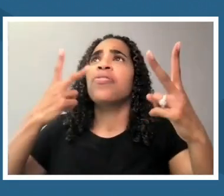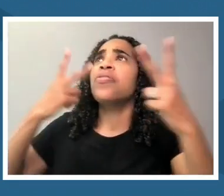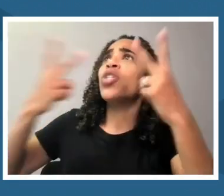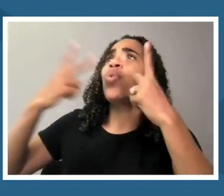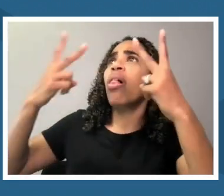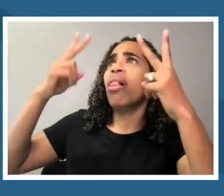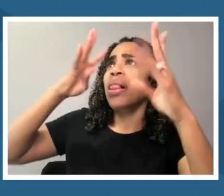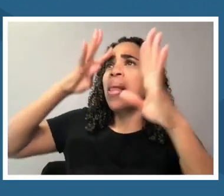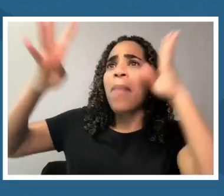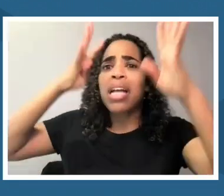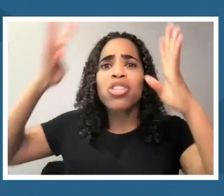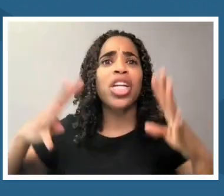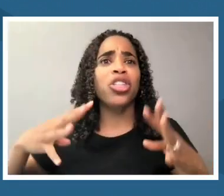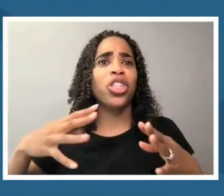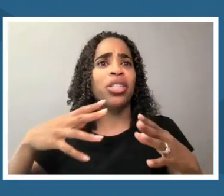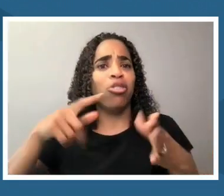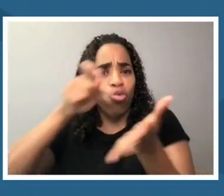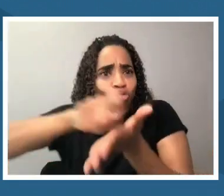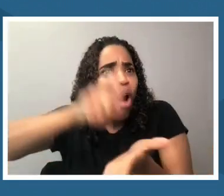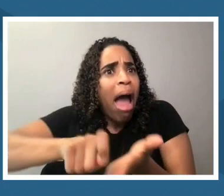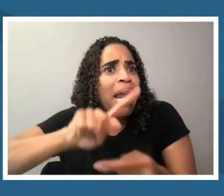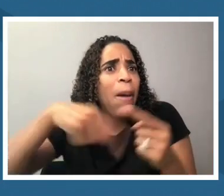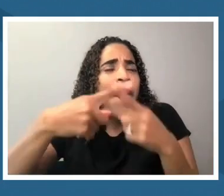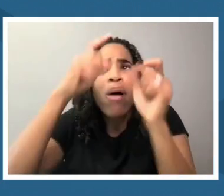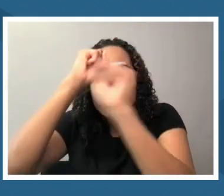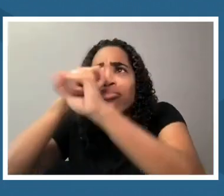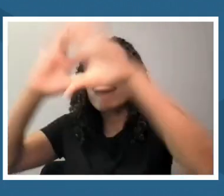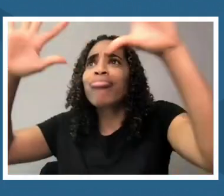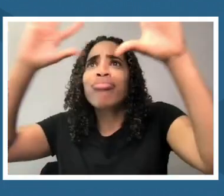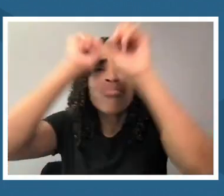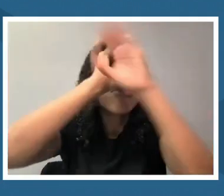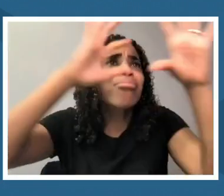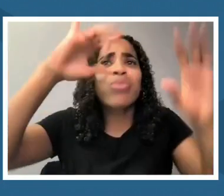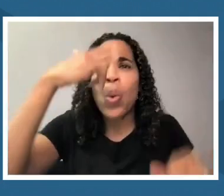literary imagination